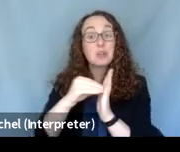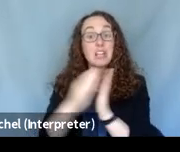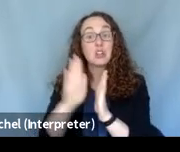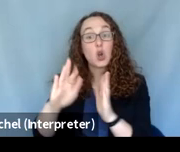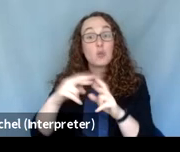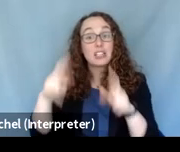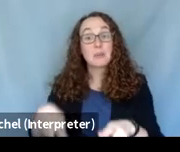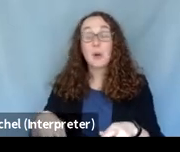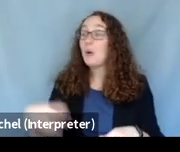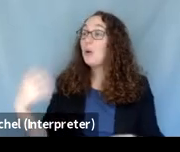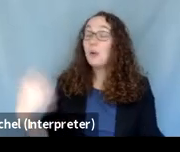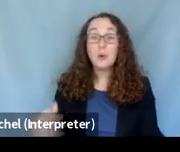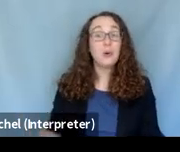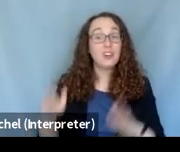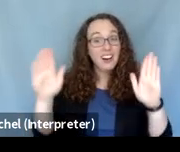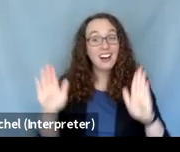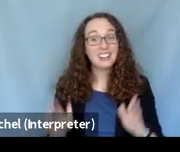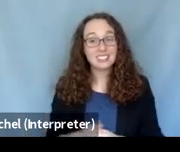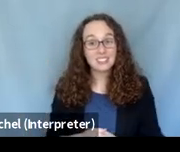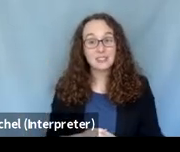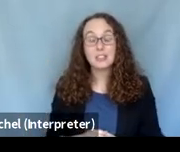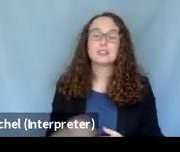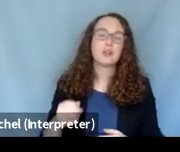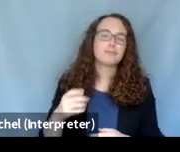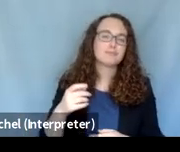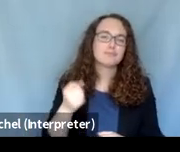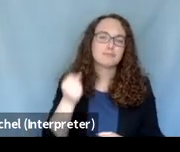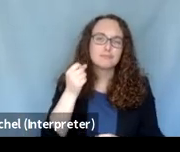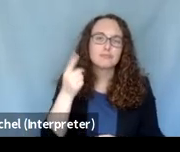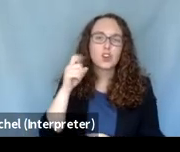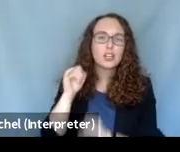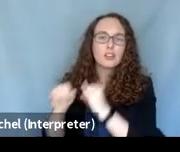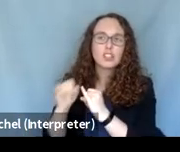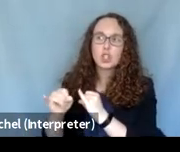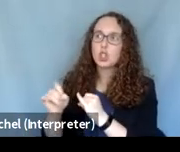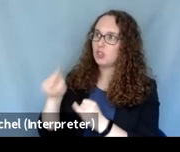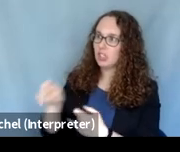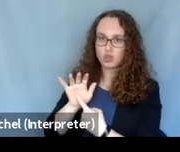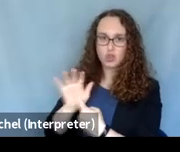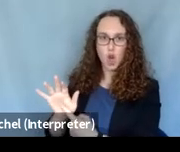you need to show somebody what you've done, and this is how you create those experiences.